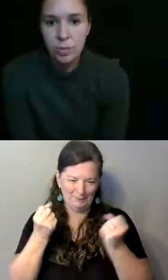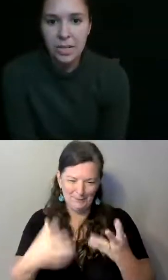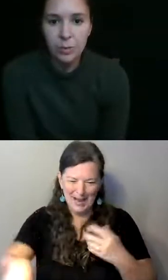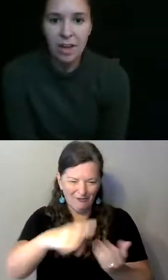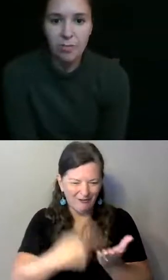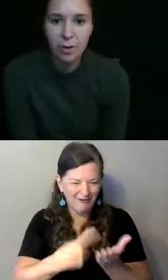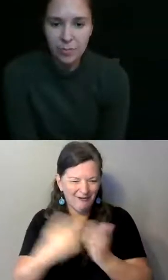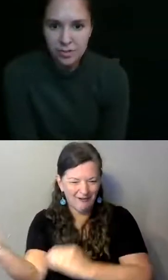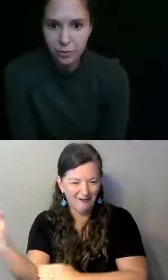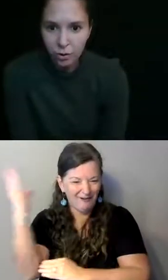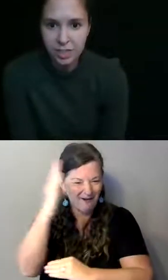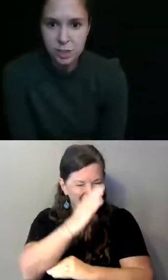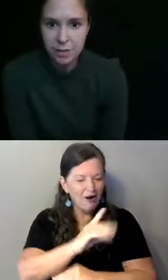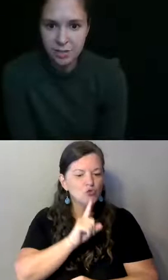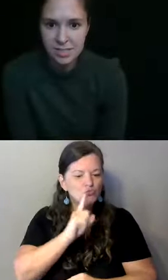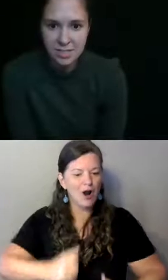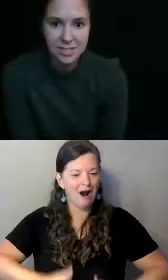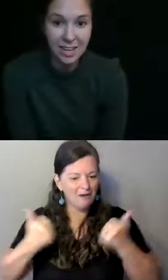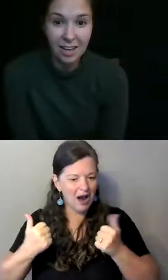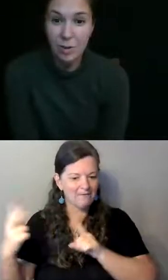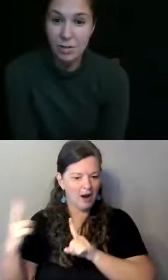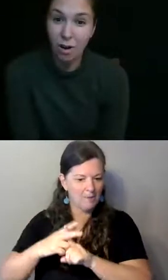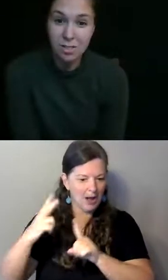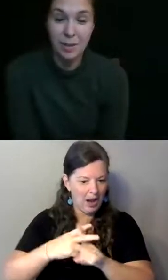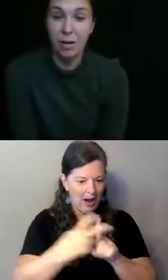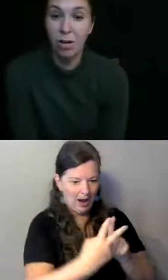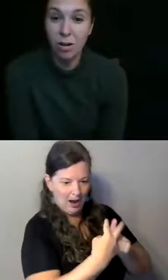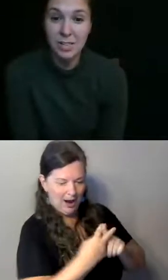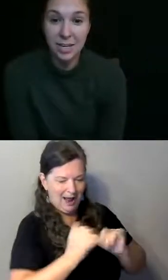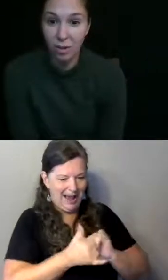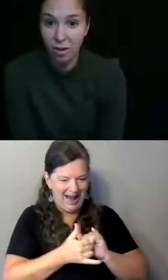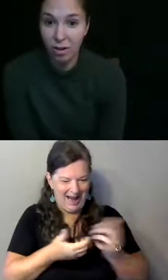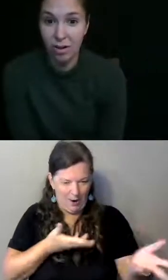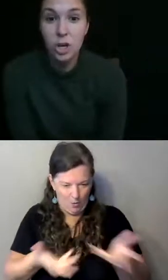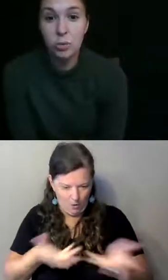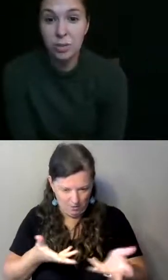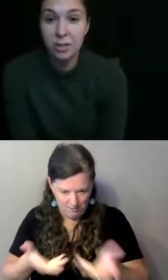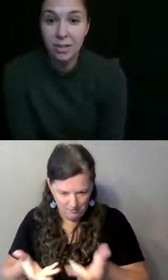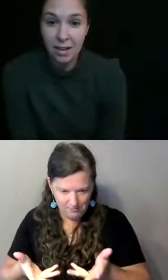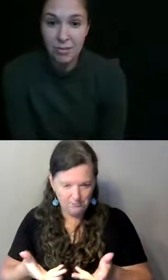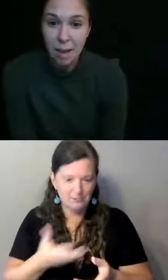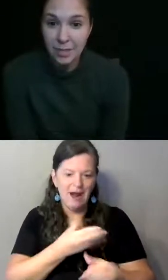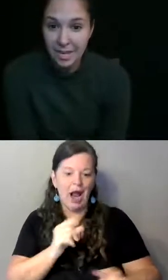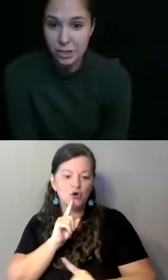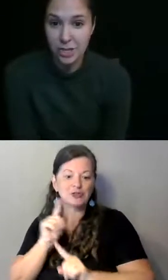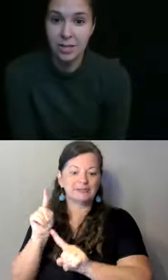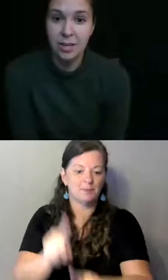We will have purposeful experiences, like have been talked about all day long, real life application,